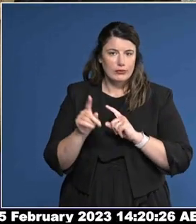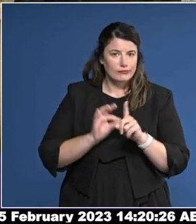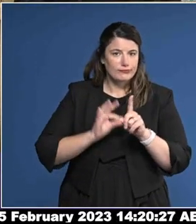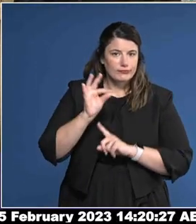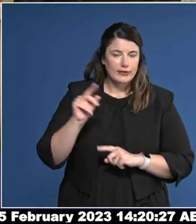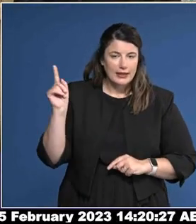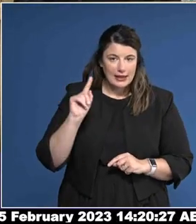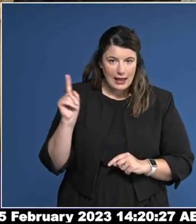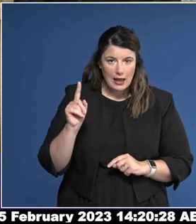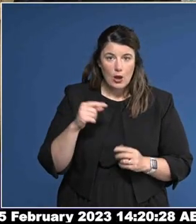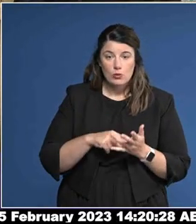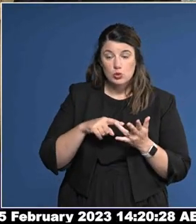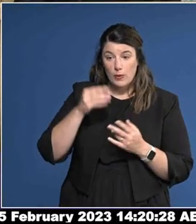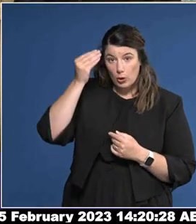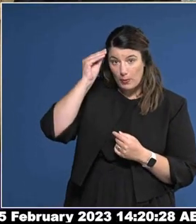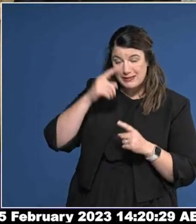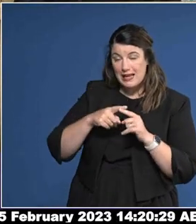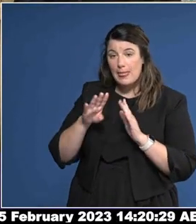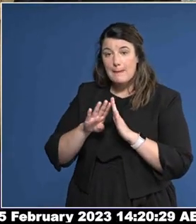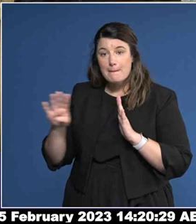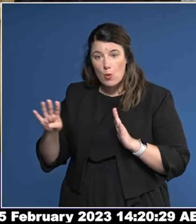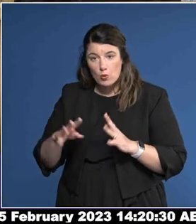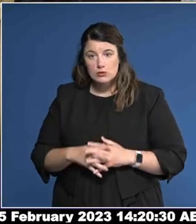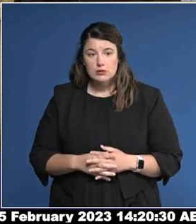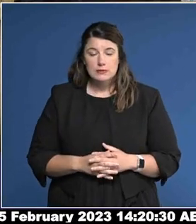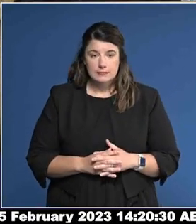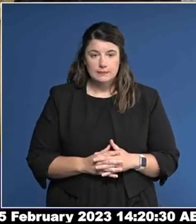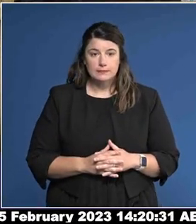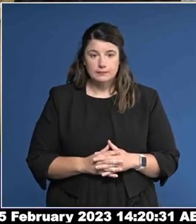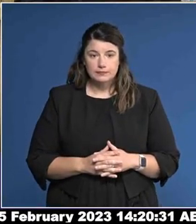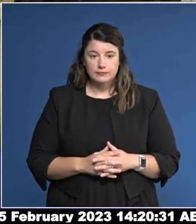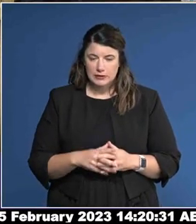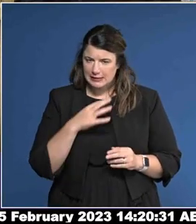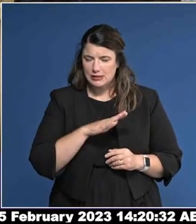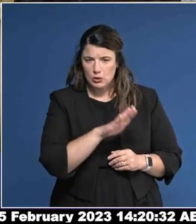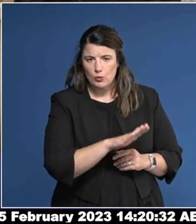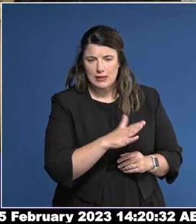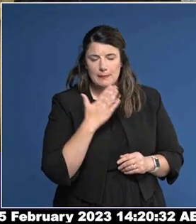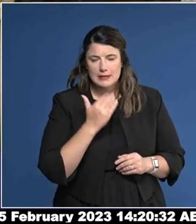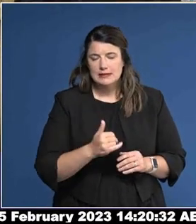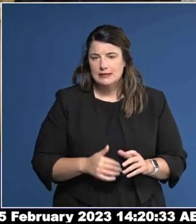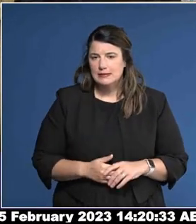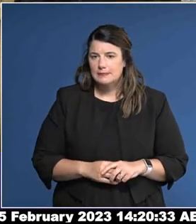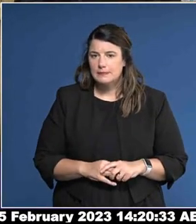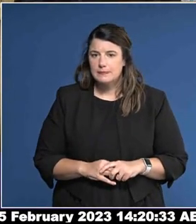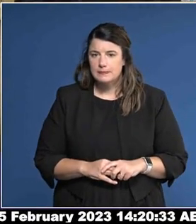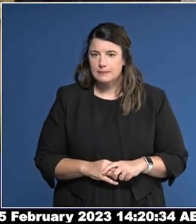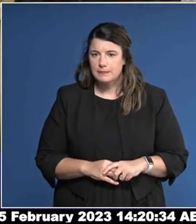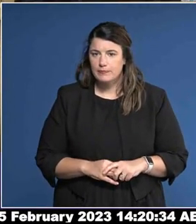And as I mentioned in the previous panel - Can I ask you to slow down a bit. Yes, I thought that in my head. Thank you. MS TOOHEY: As I mentioned to the previous panel, the